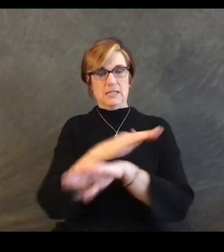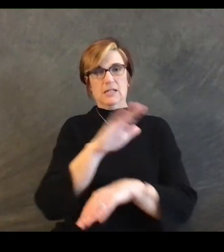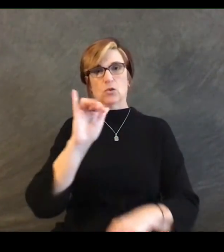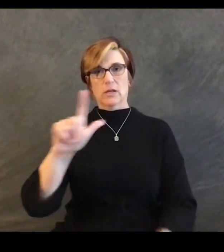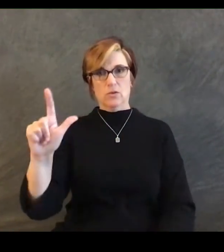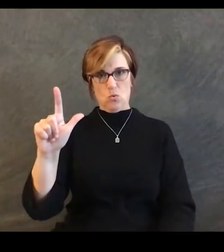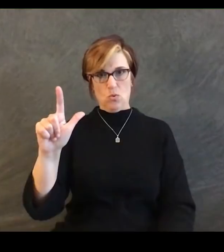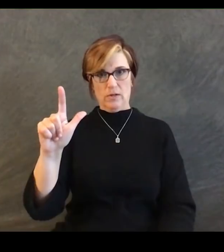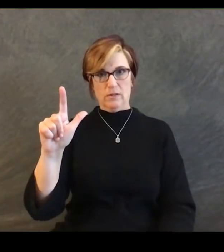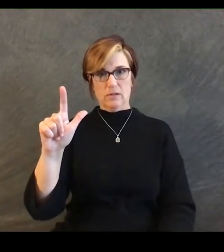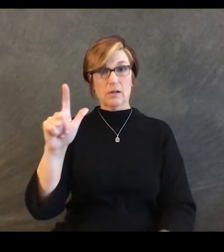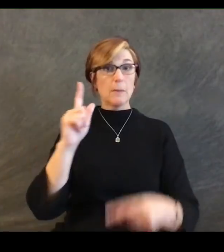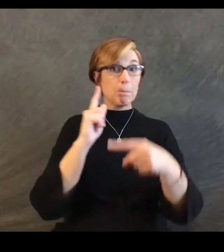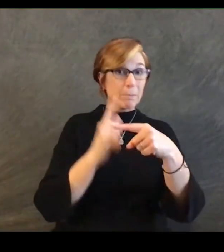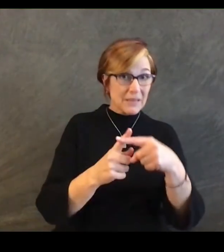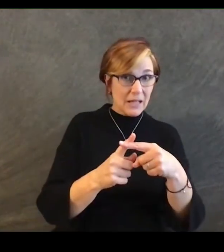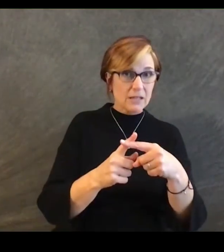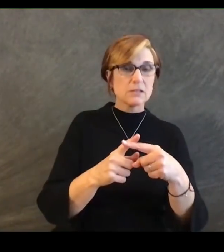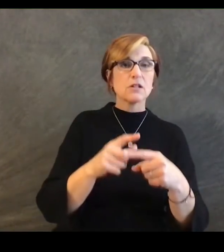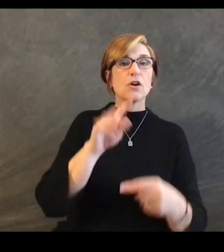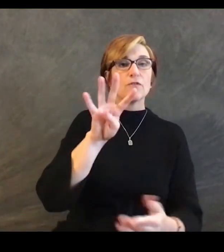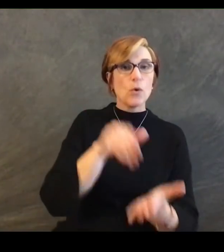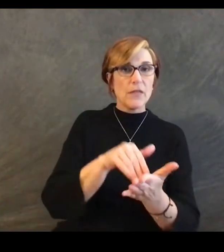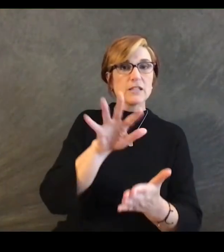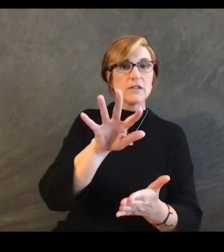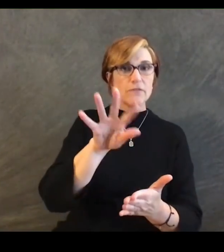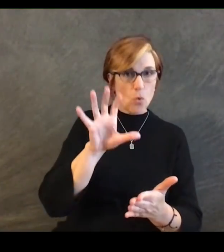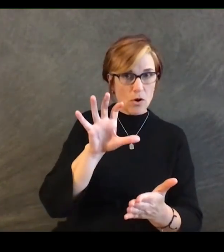in addition to more than 4,400 ventilators at the President and FEMA